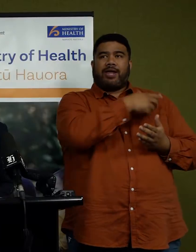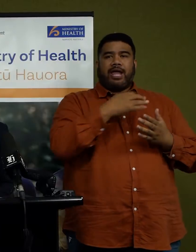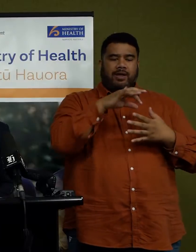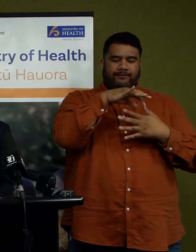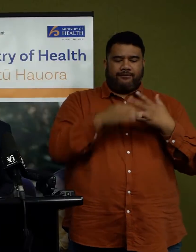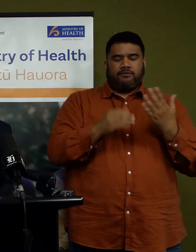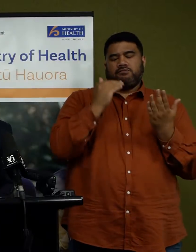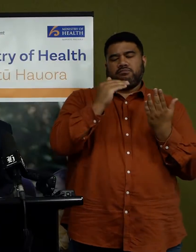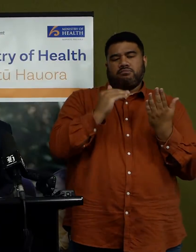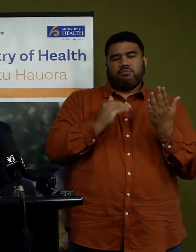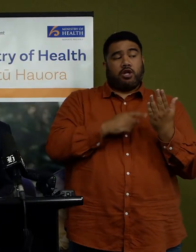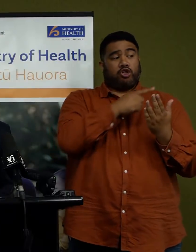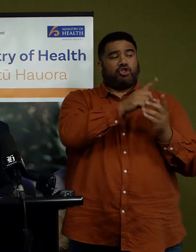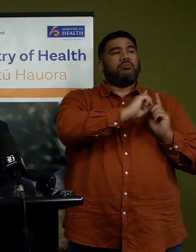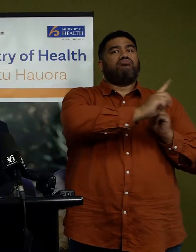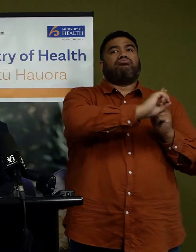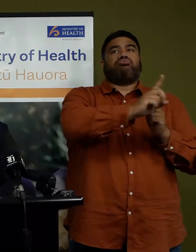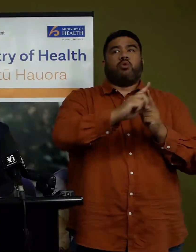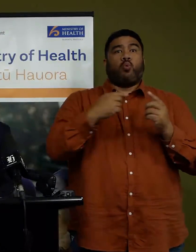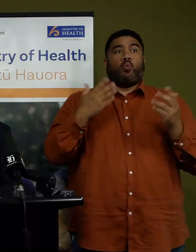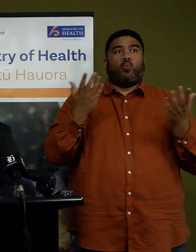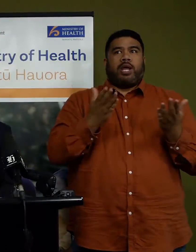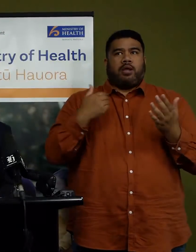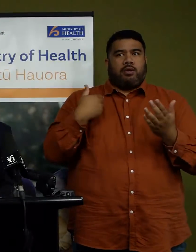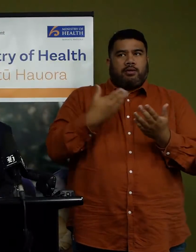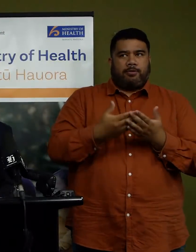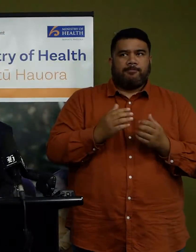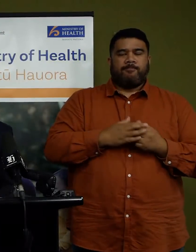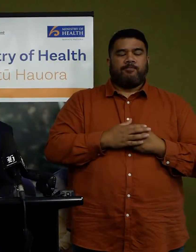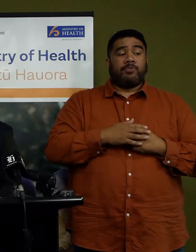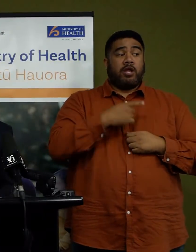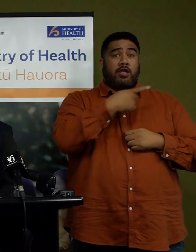of the movements of the case. And they will be assessing the risk of